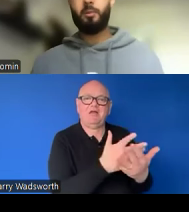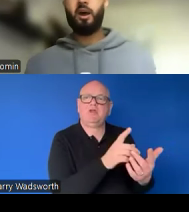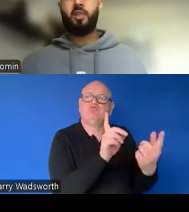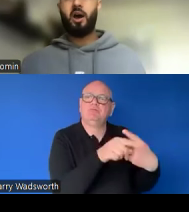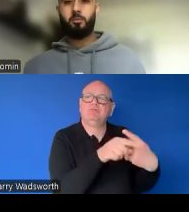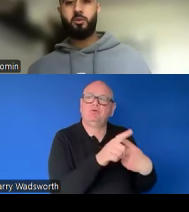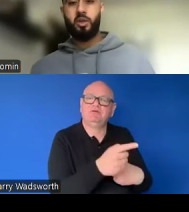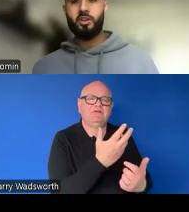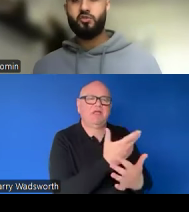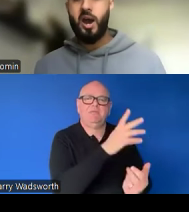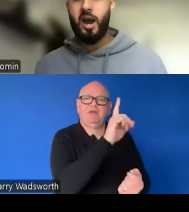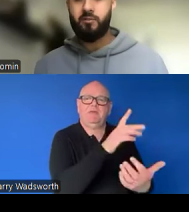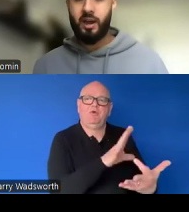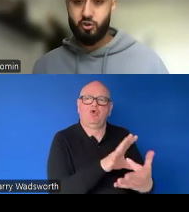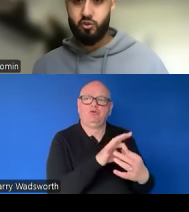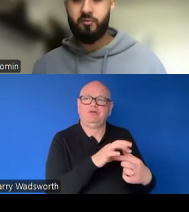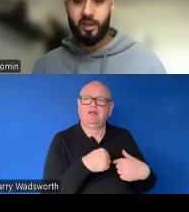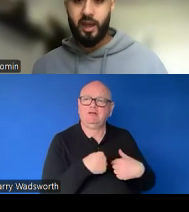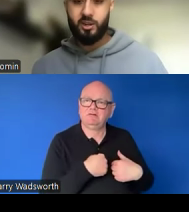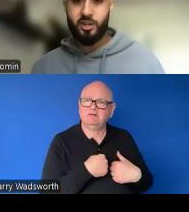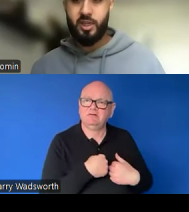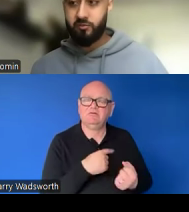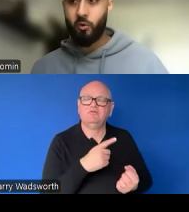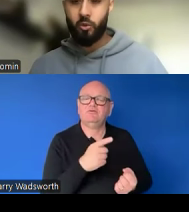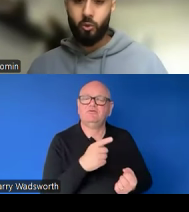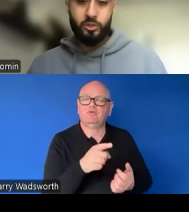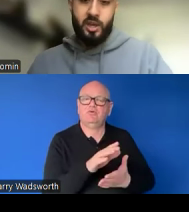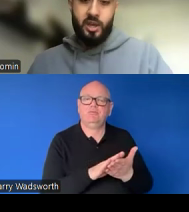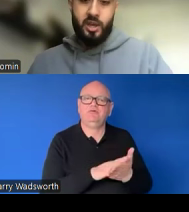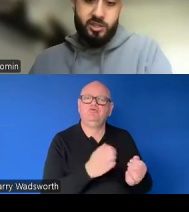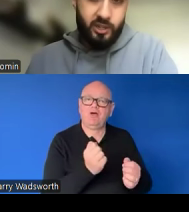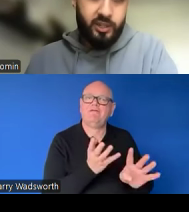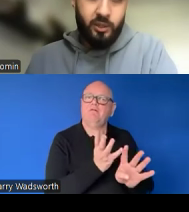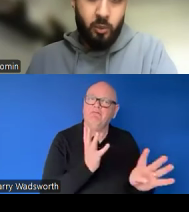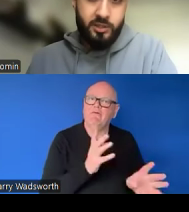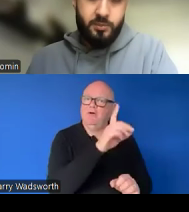and by that I mean whether you have that traffic actually there for those certain keywords.